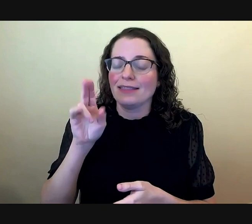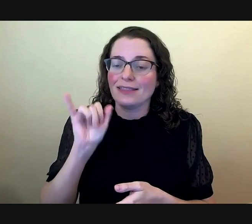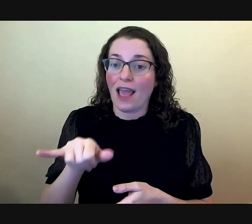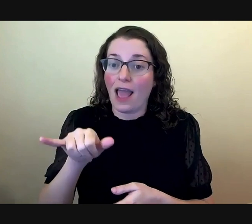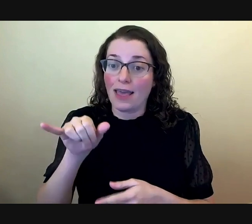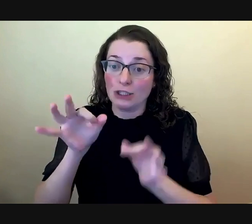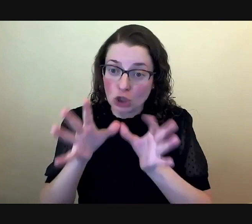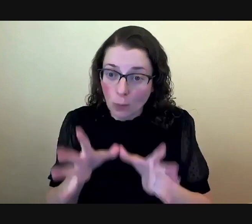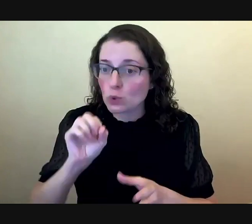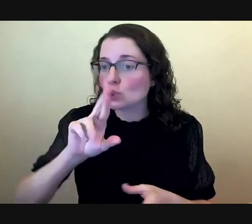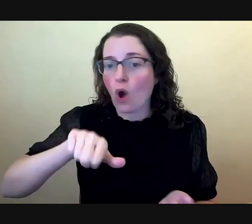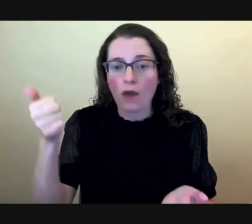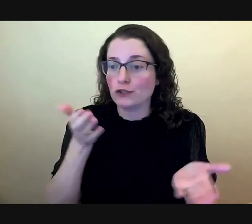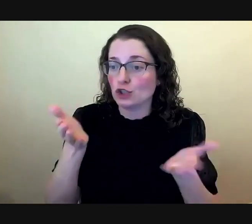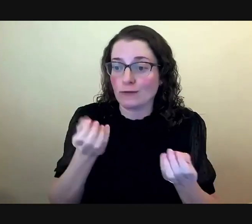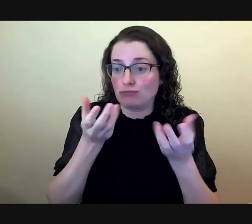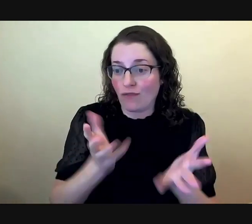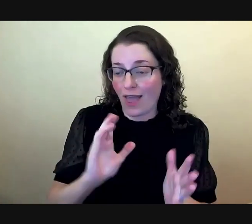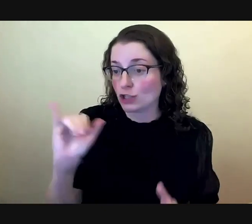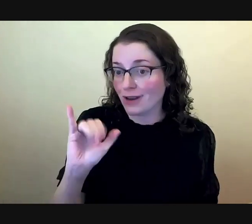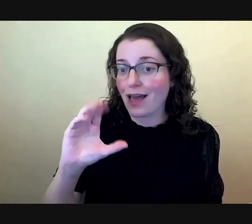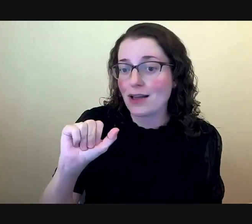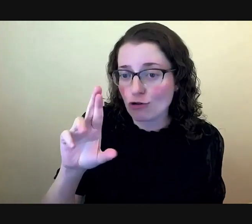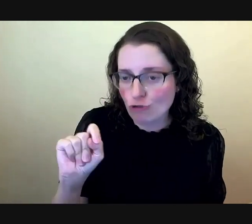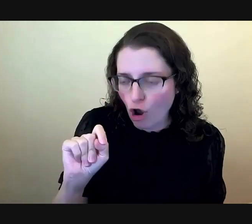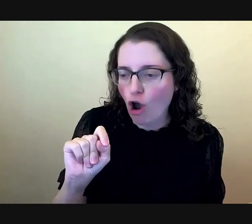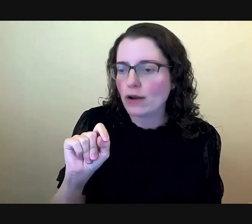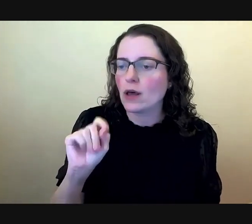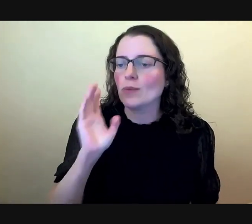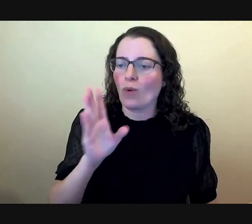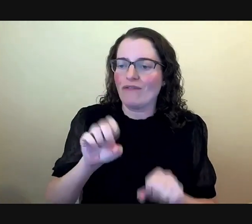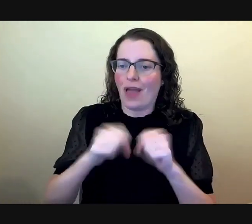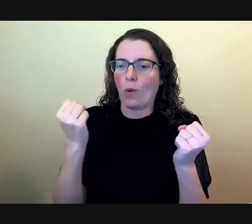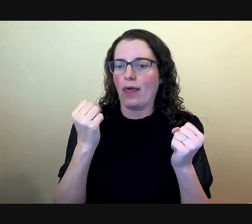and universities that interpreters or any other service providers like CART